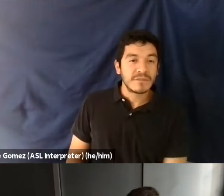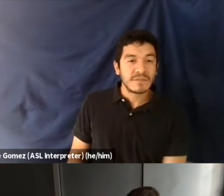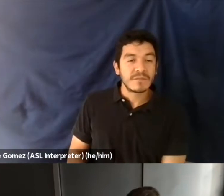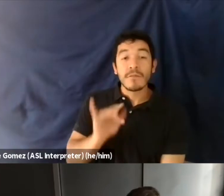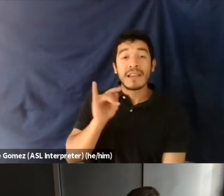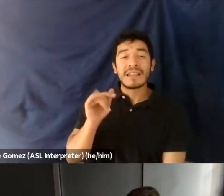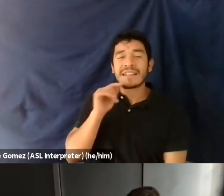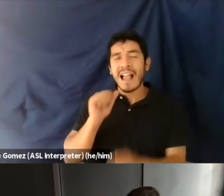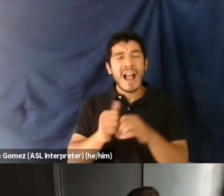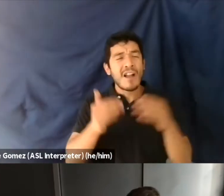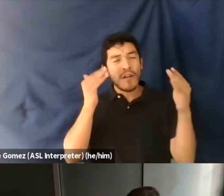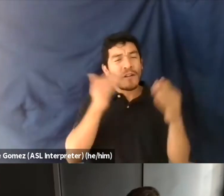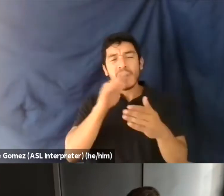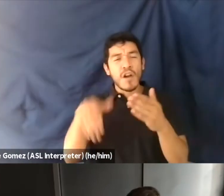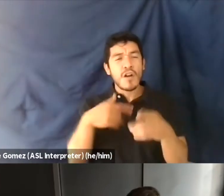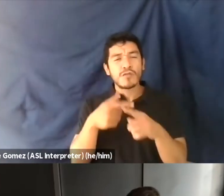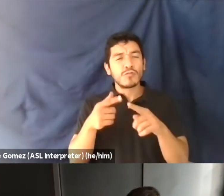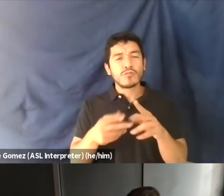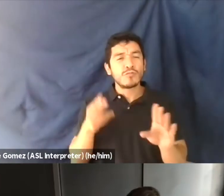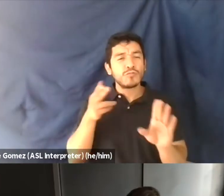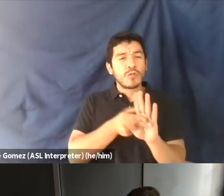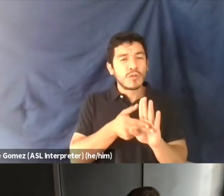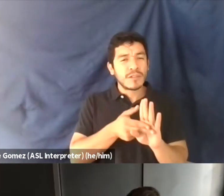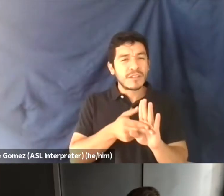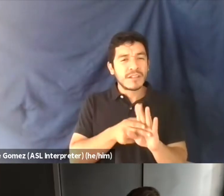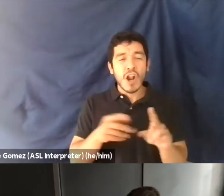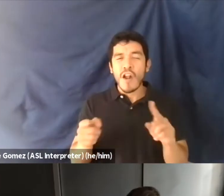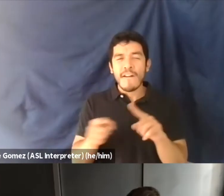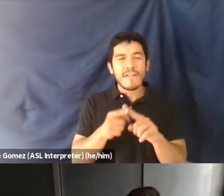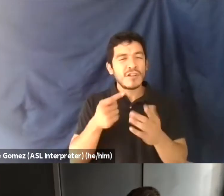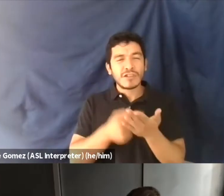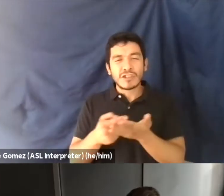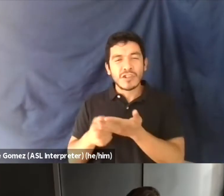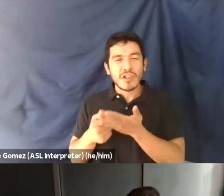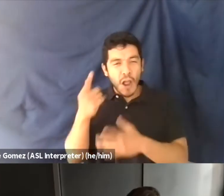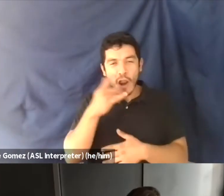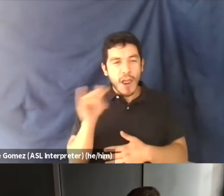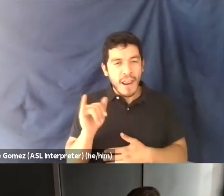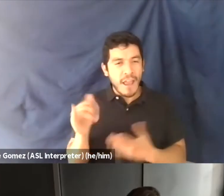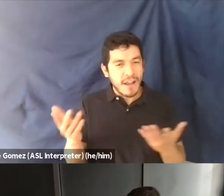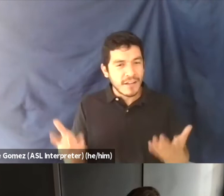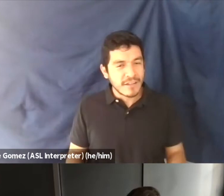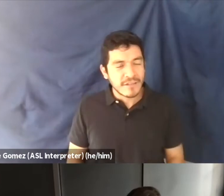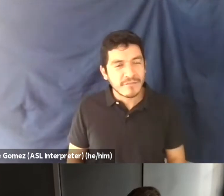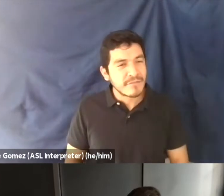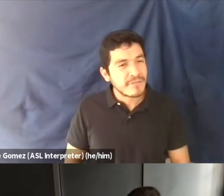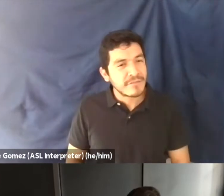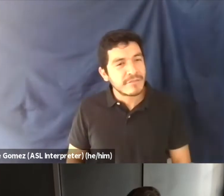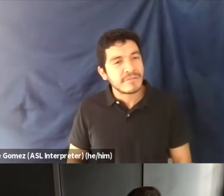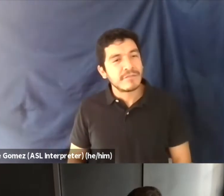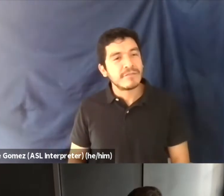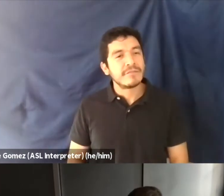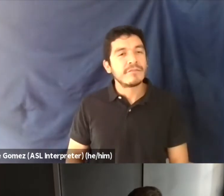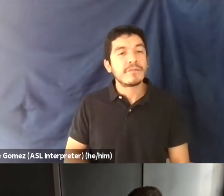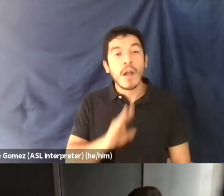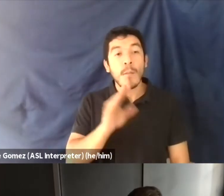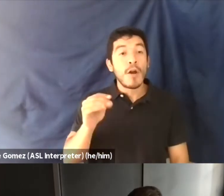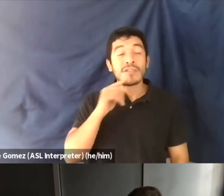Like what was the first sort of, the first discussions around what this would be to them essentially? Yeah, I left them in the dark most of the time.